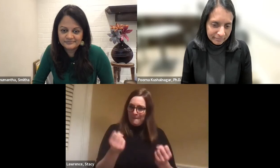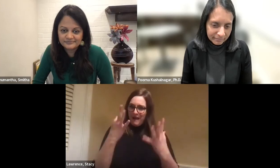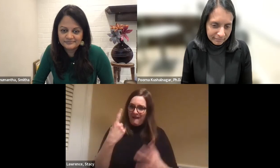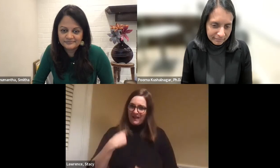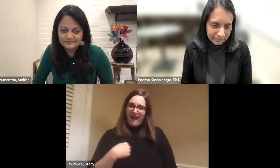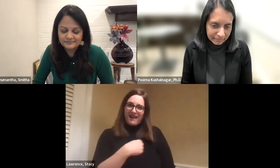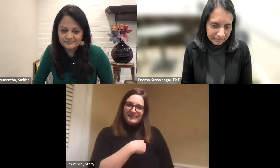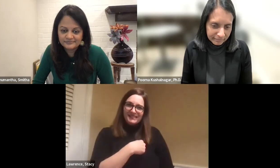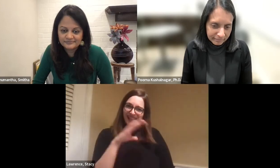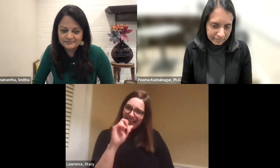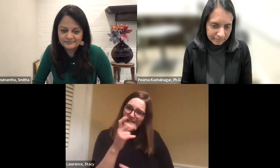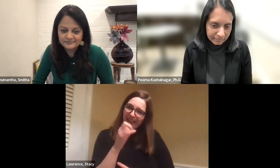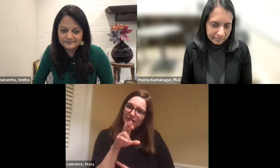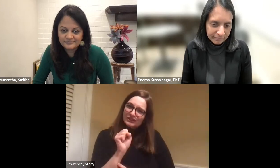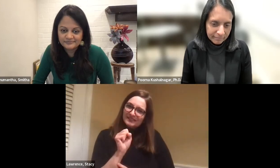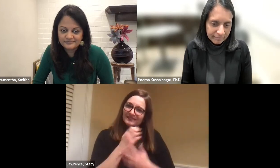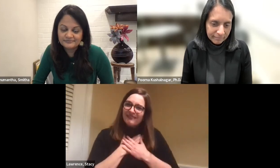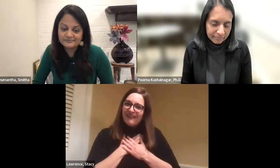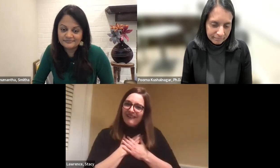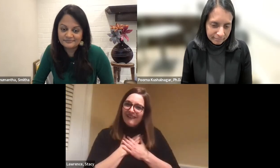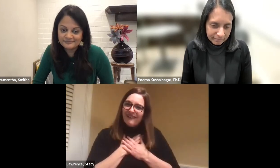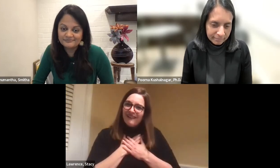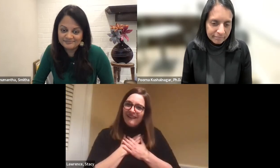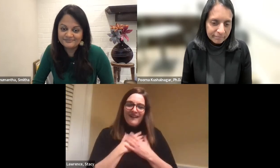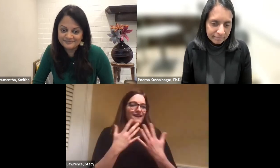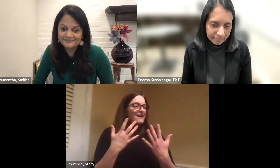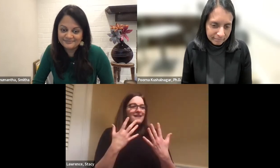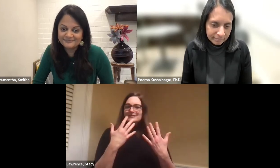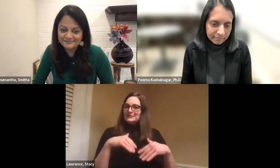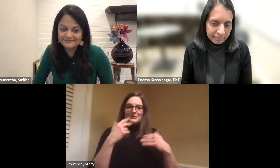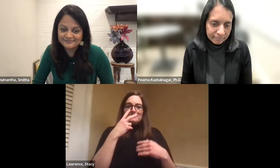and this is a dream for many of us, for many as caregivers.